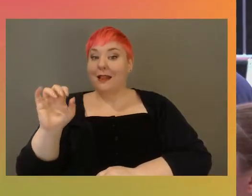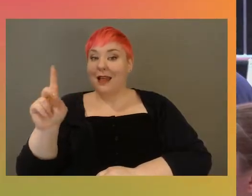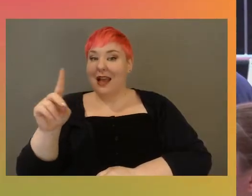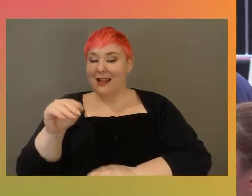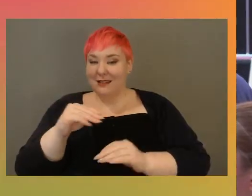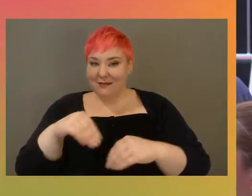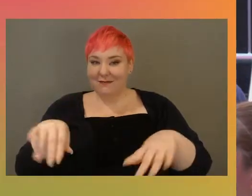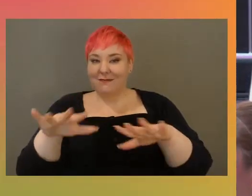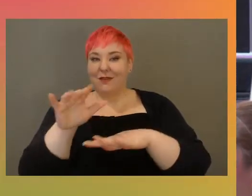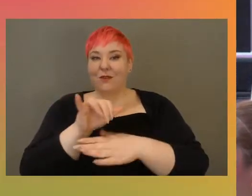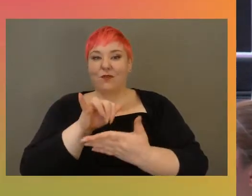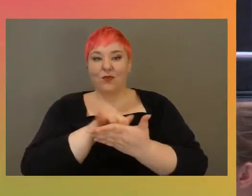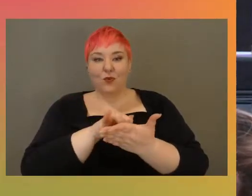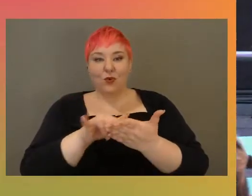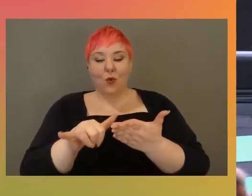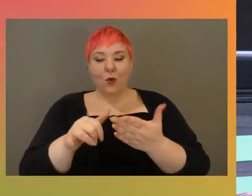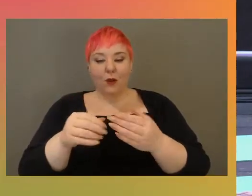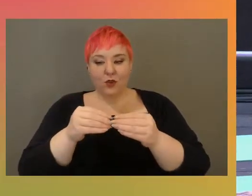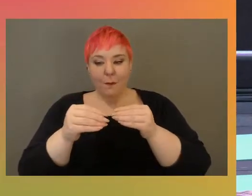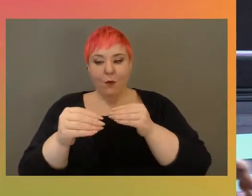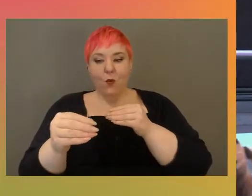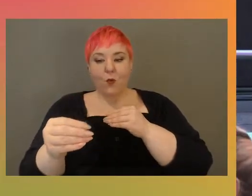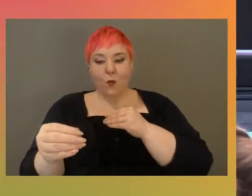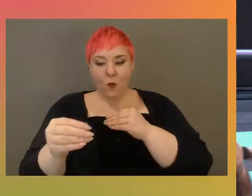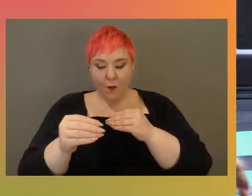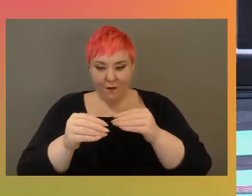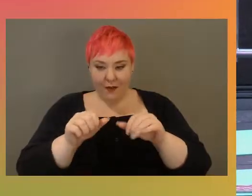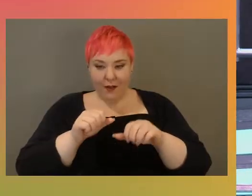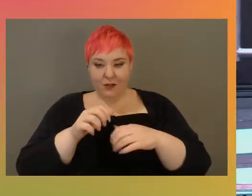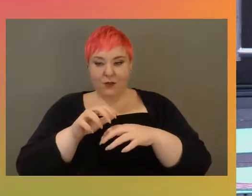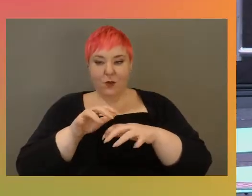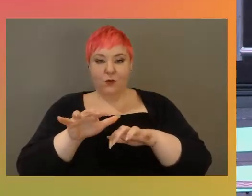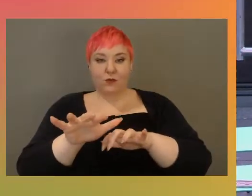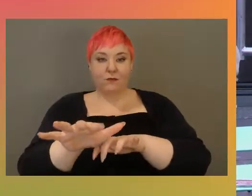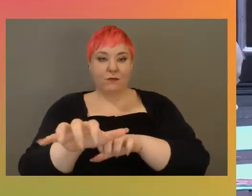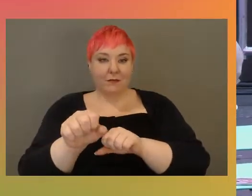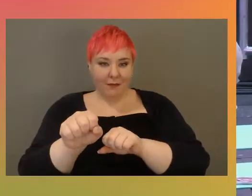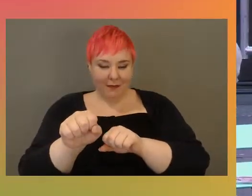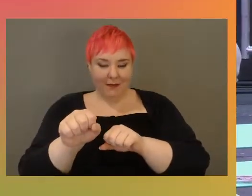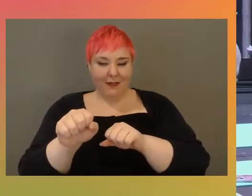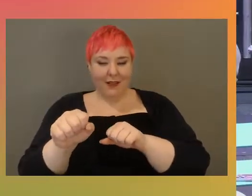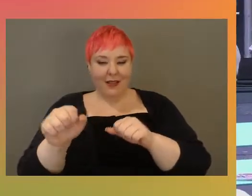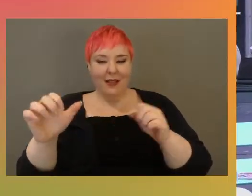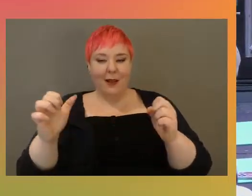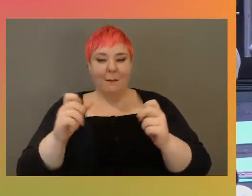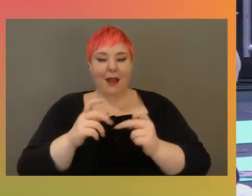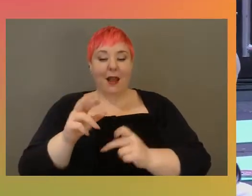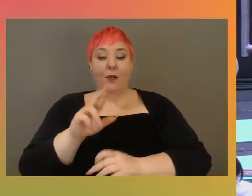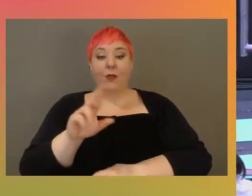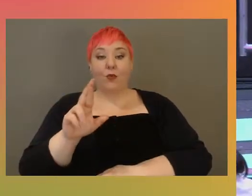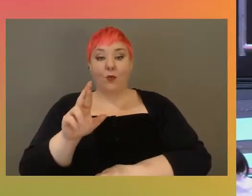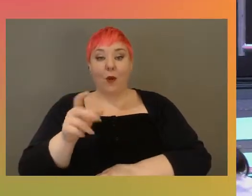LOOKING AT THE STATUE OF LIBERTY. FOR YOU ALL, YOU'RE LOOKING AT